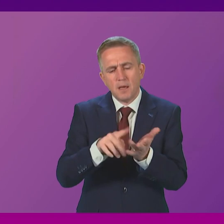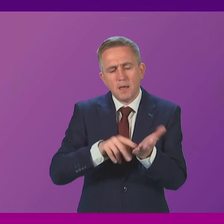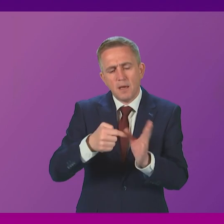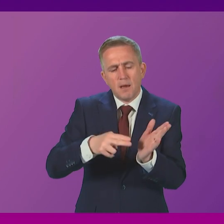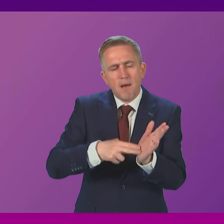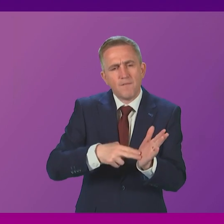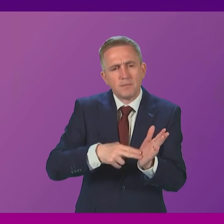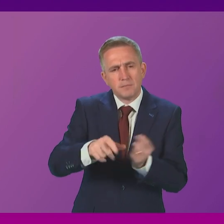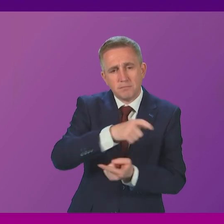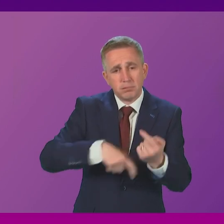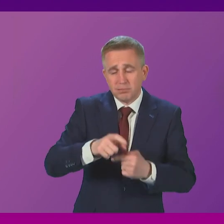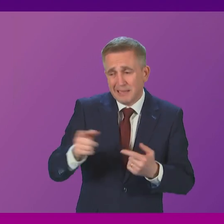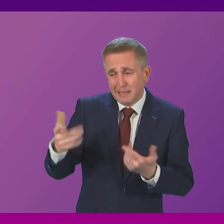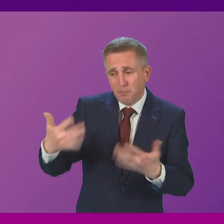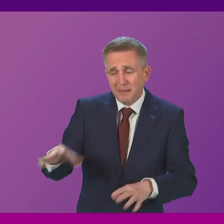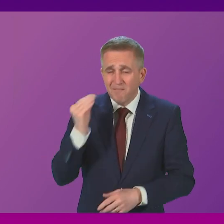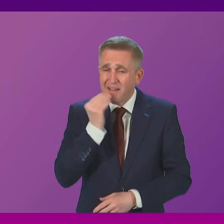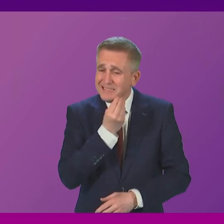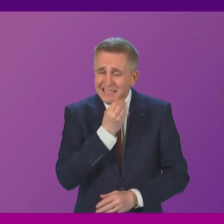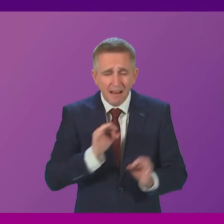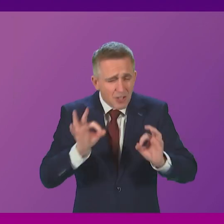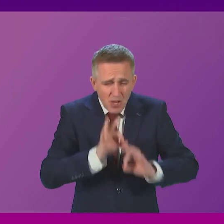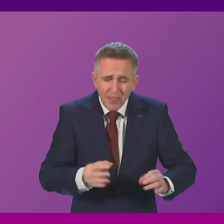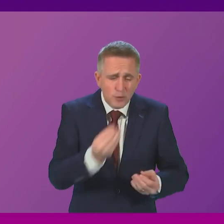He was fasting—he had not had a drop of water or anything to eat—and we walked for